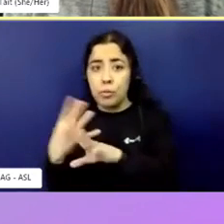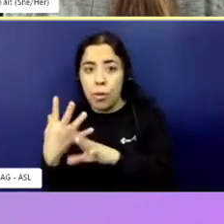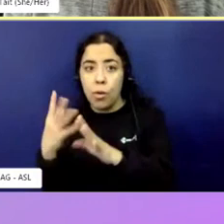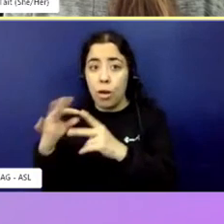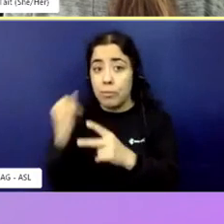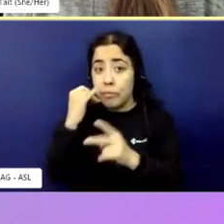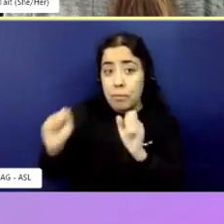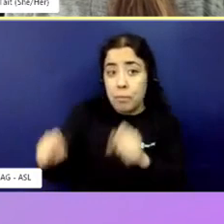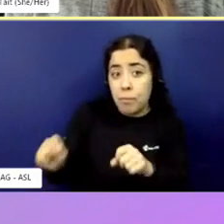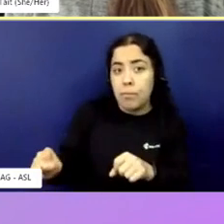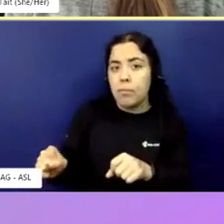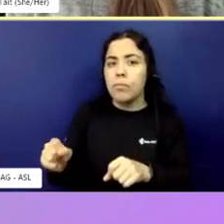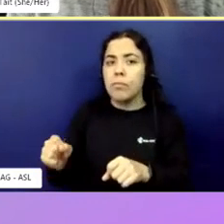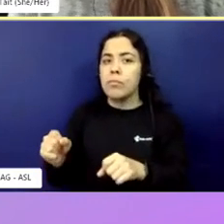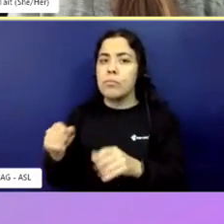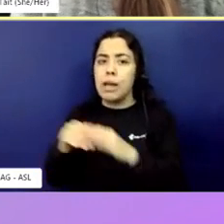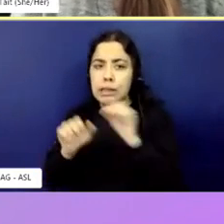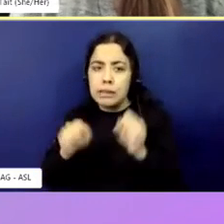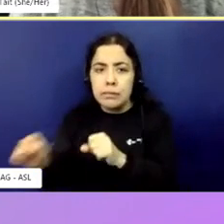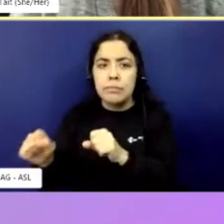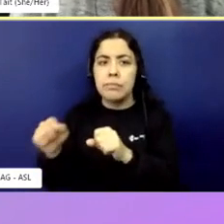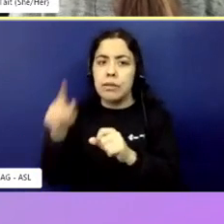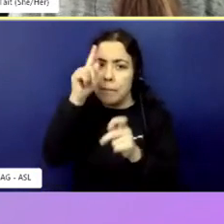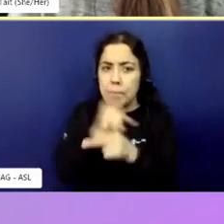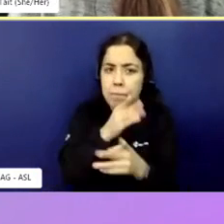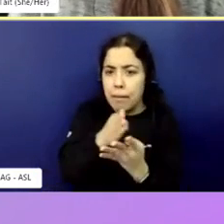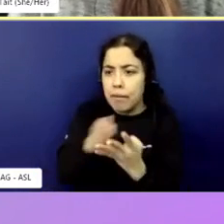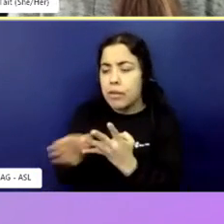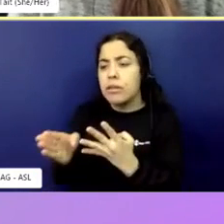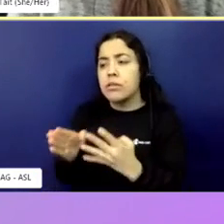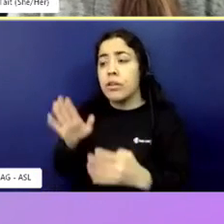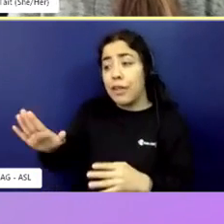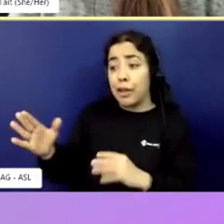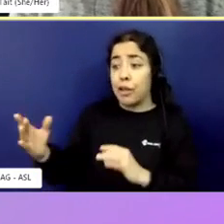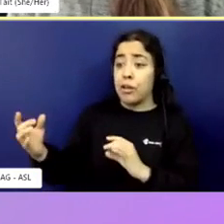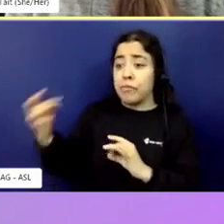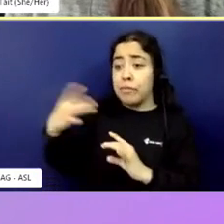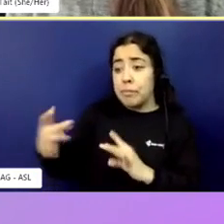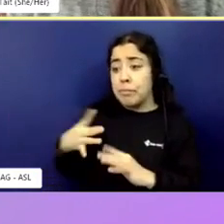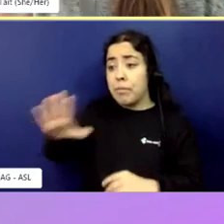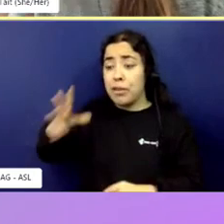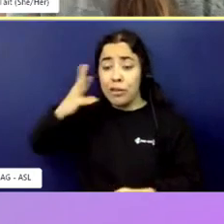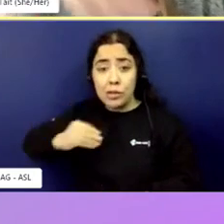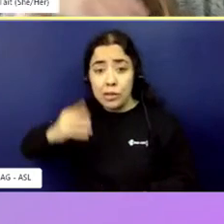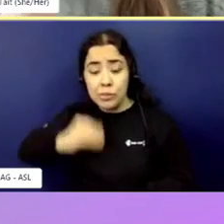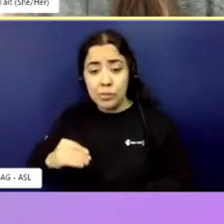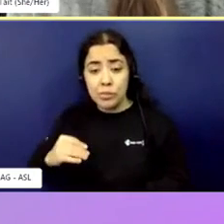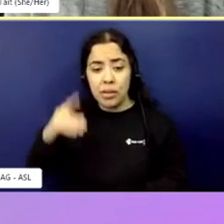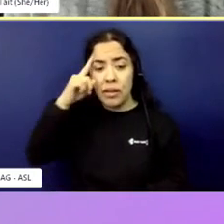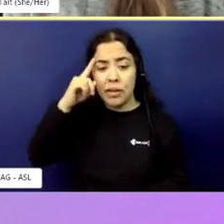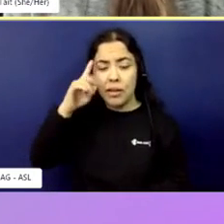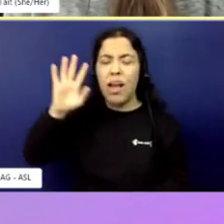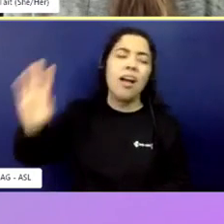options if you can. Accessibility of the tools and methods that you use. And interpret their contributions meaningfully,